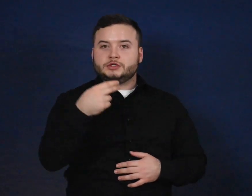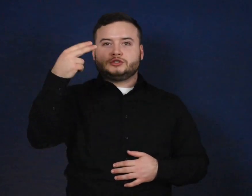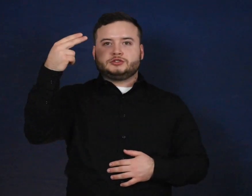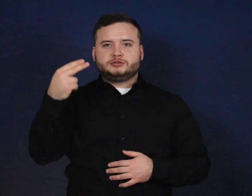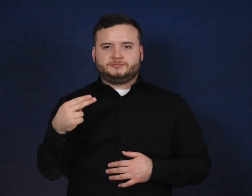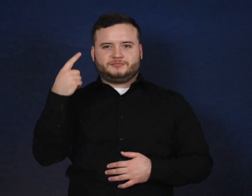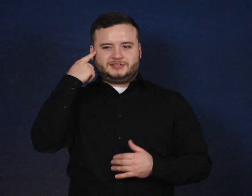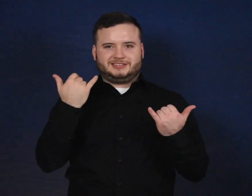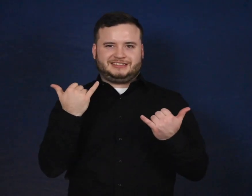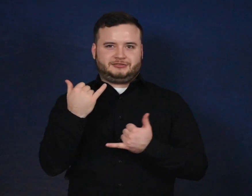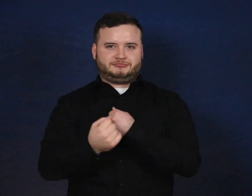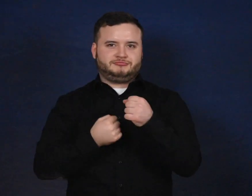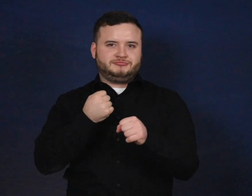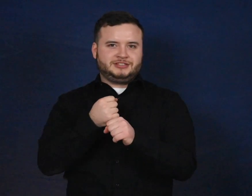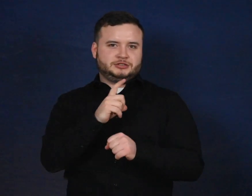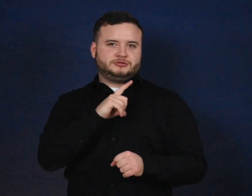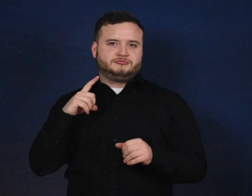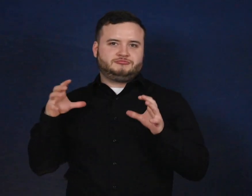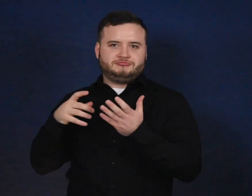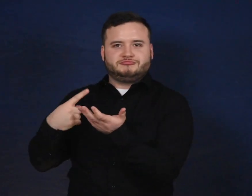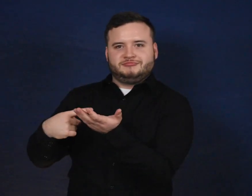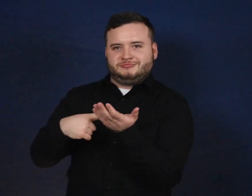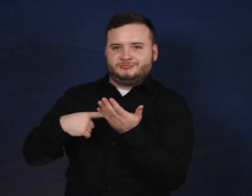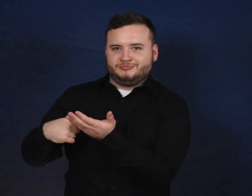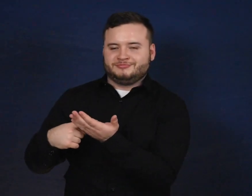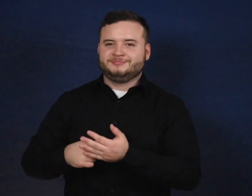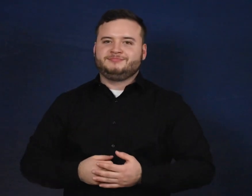and Thursdays this legislative session.